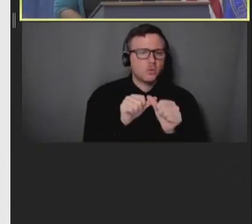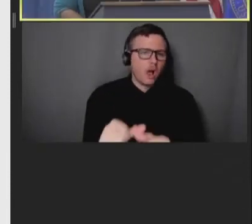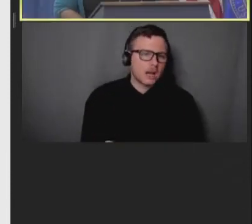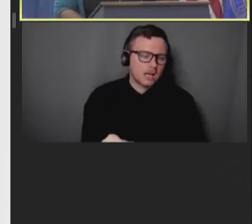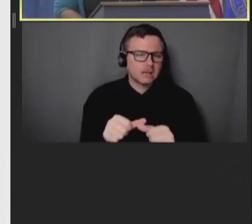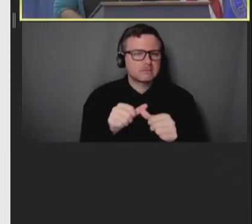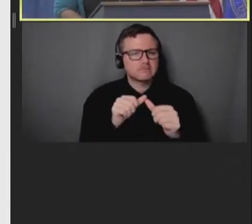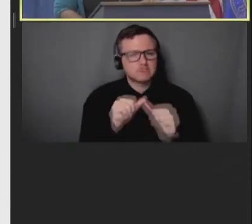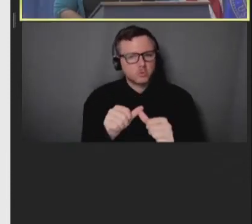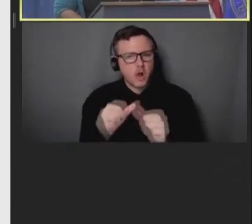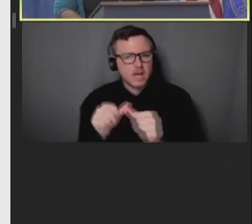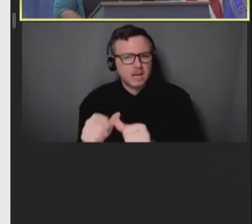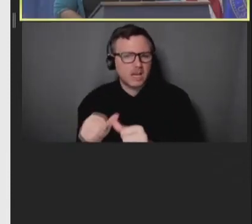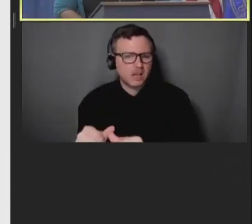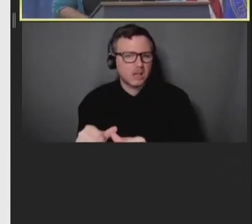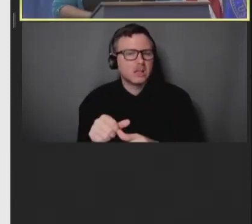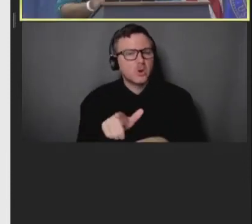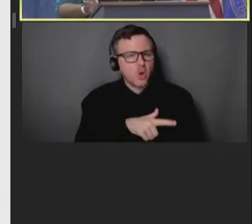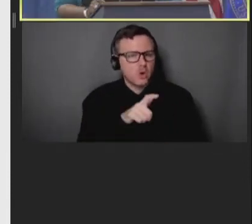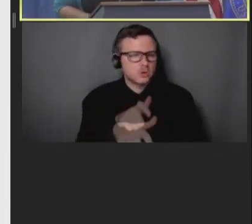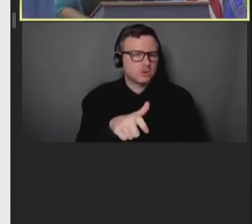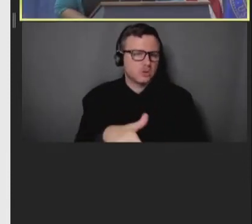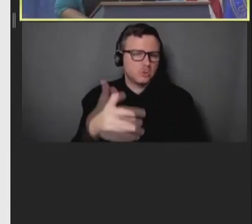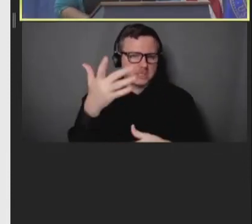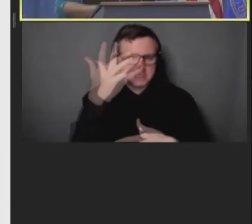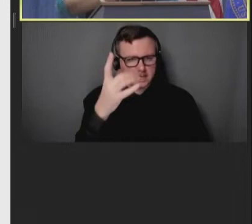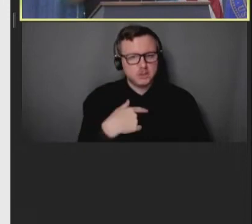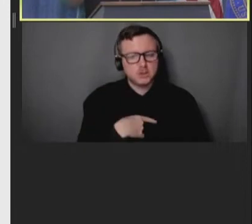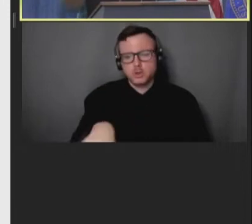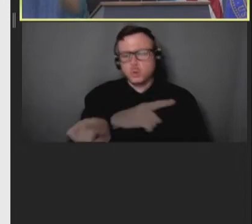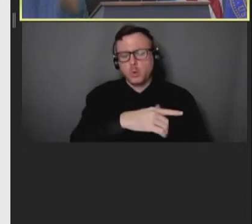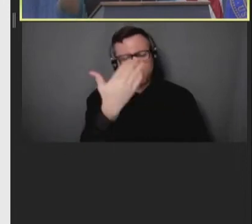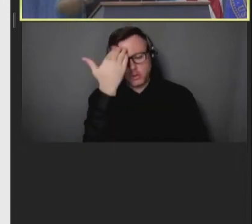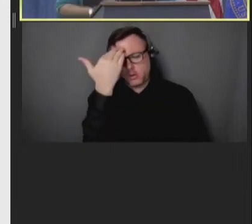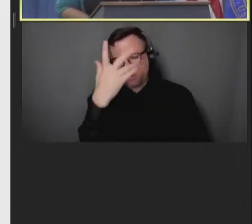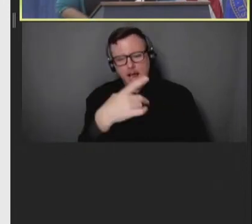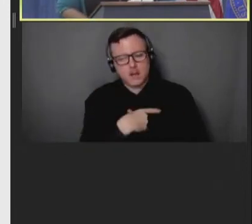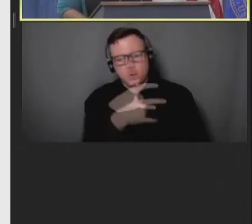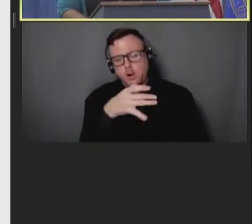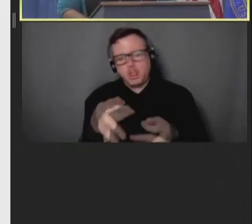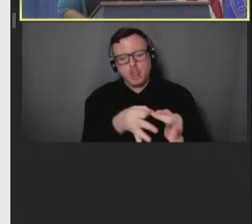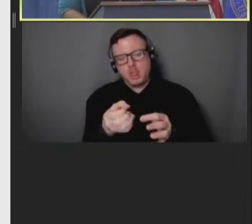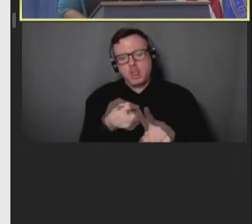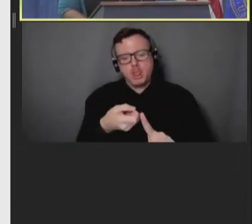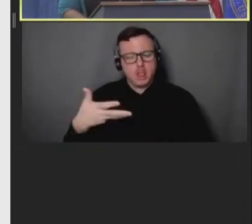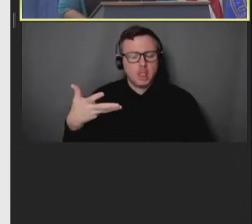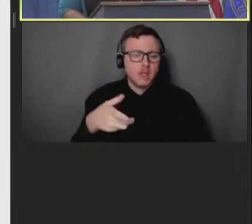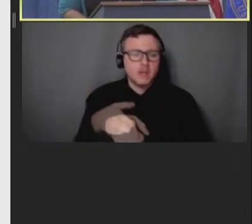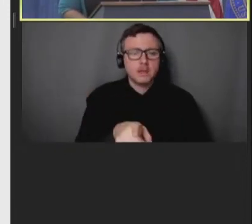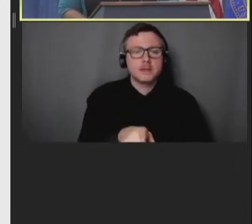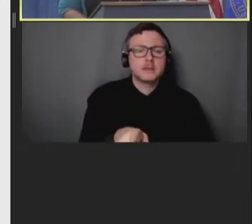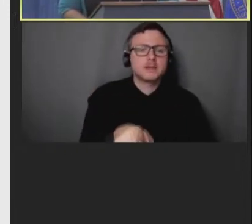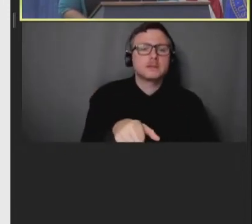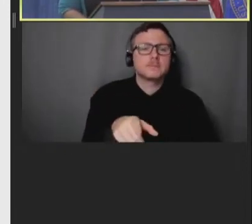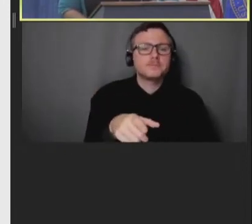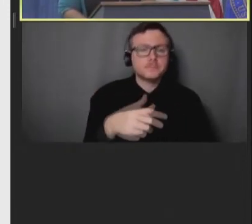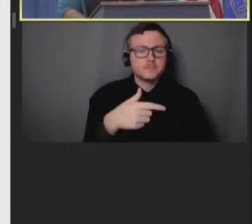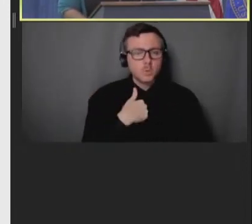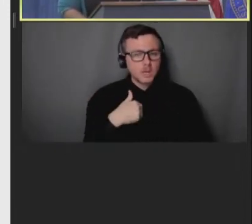So, the center, like I mentioned, we roll the -- run the whole gamut of the policy for NGA.